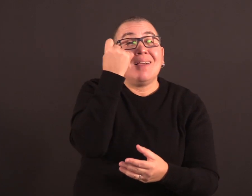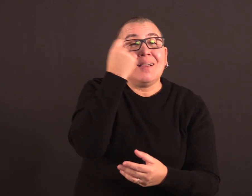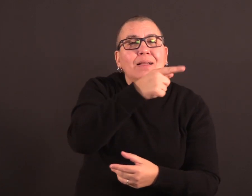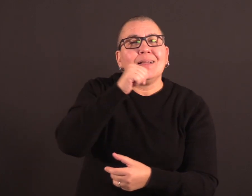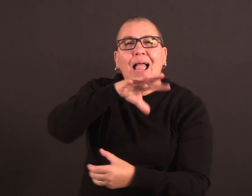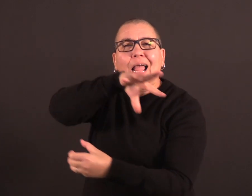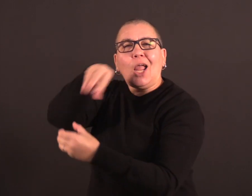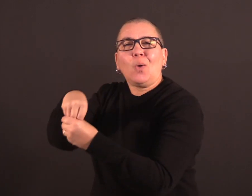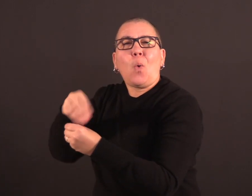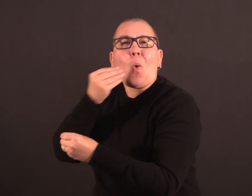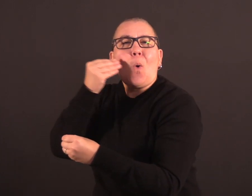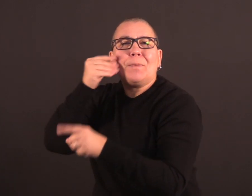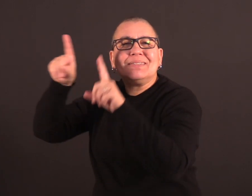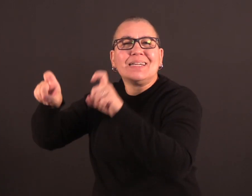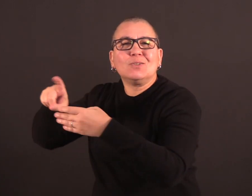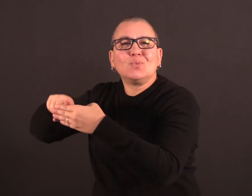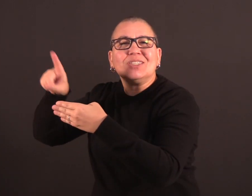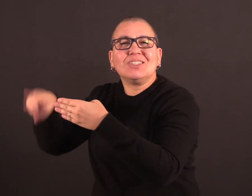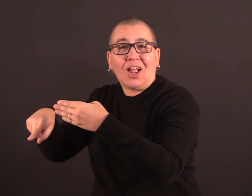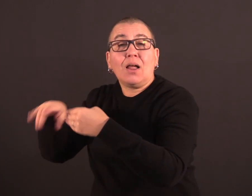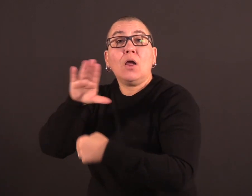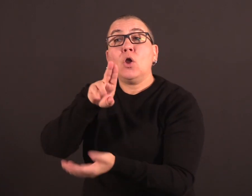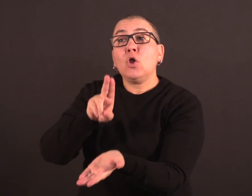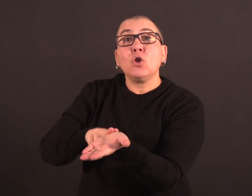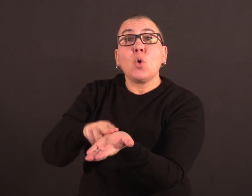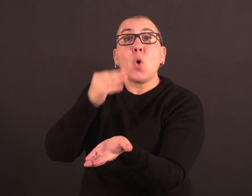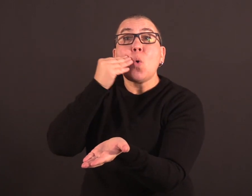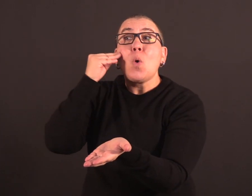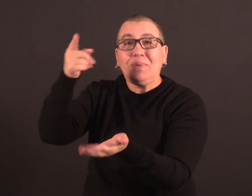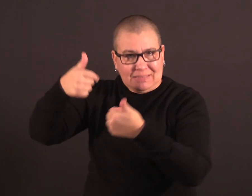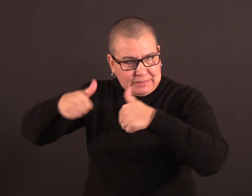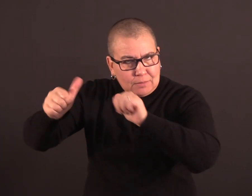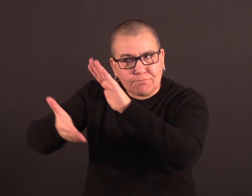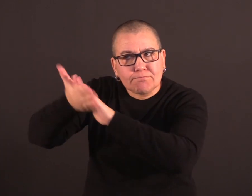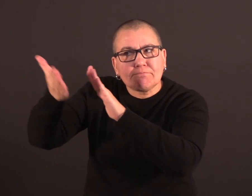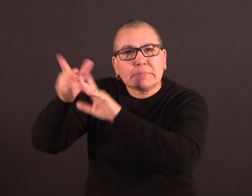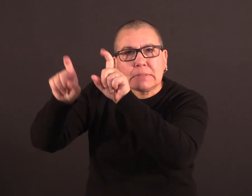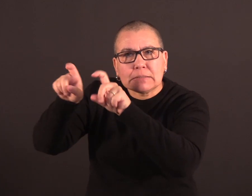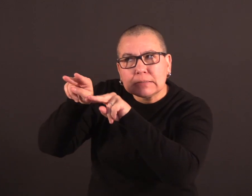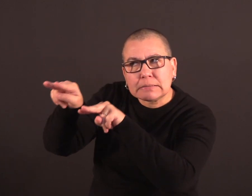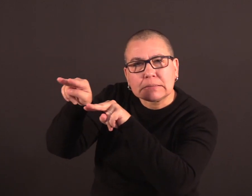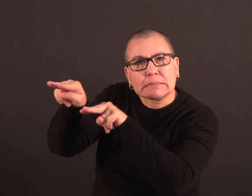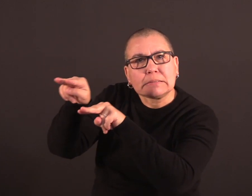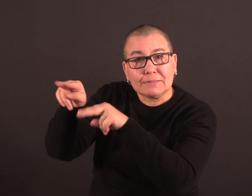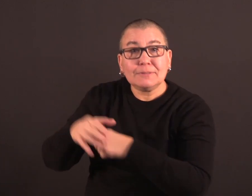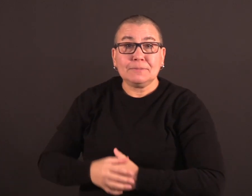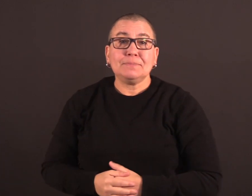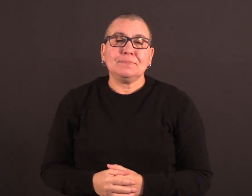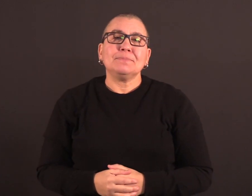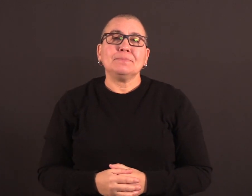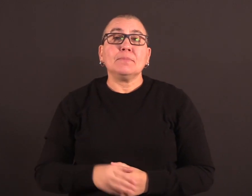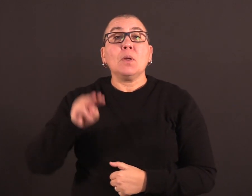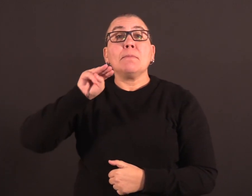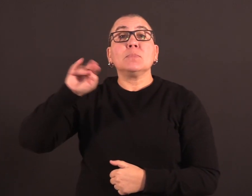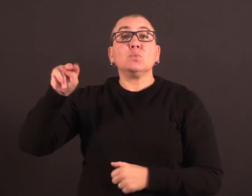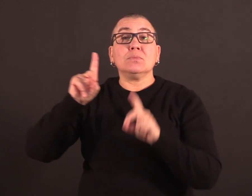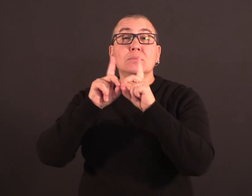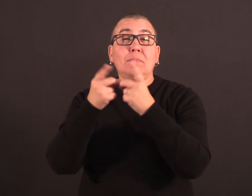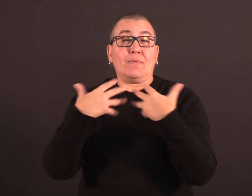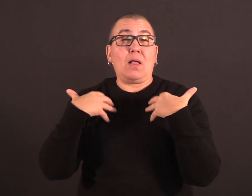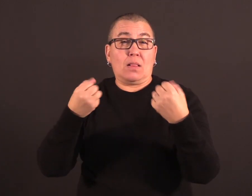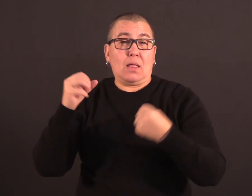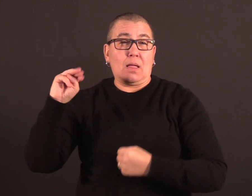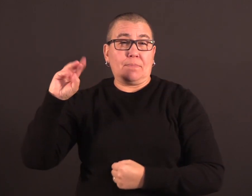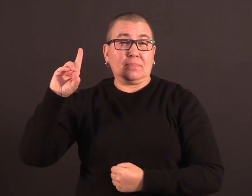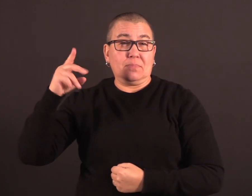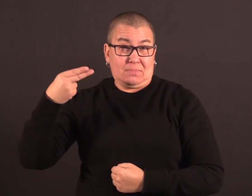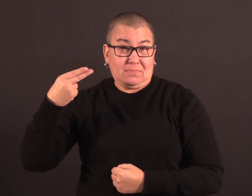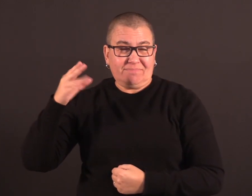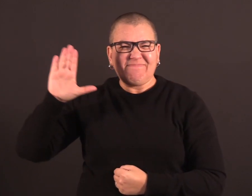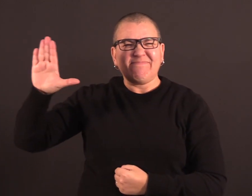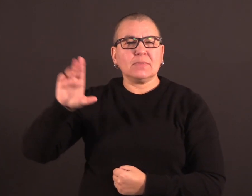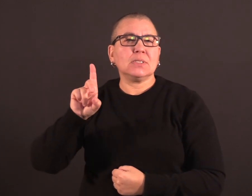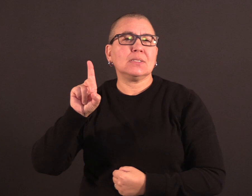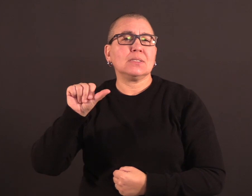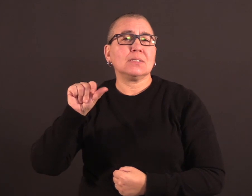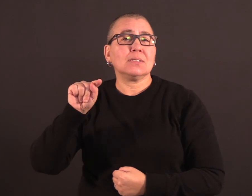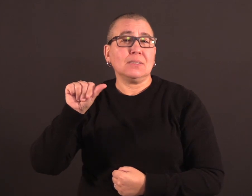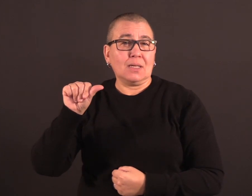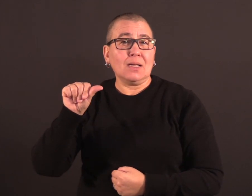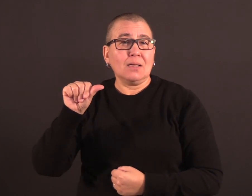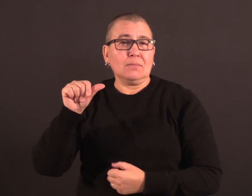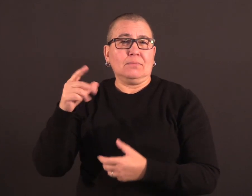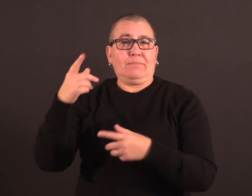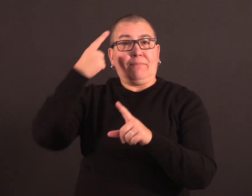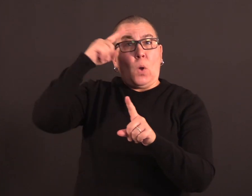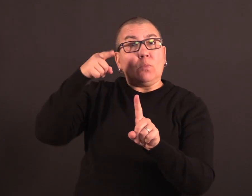due to the rise of at-home testing. Testing is, however, still common in residential facilities.